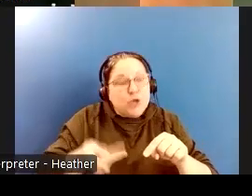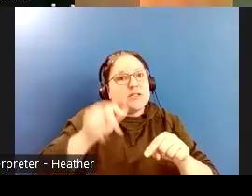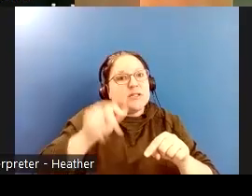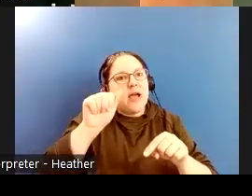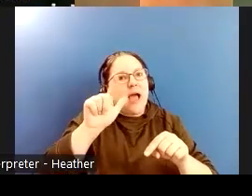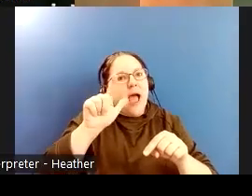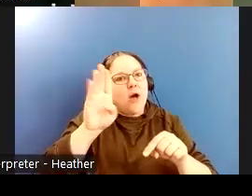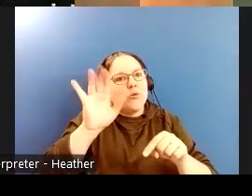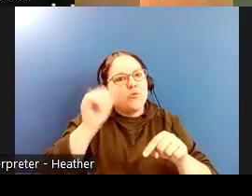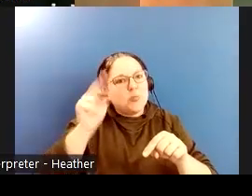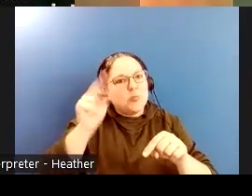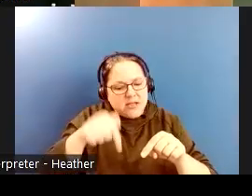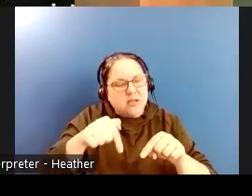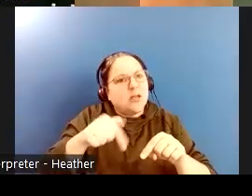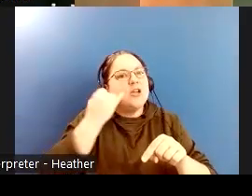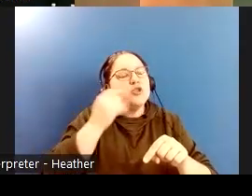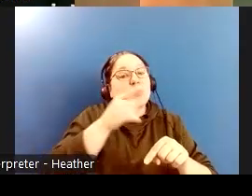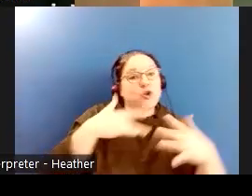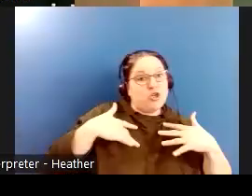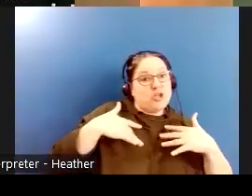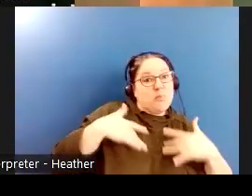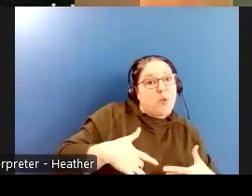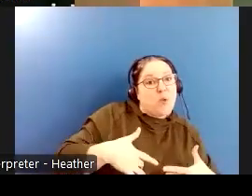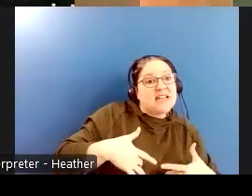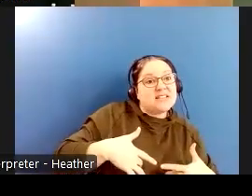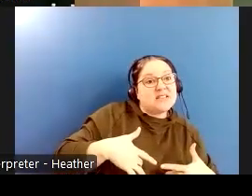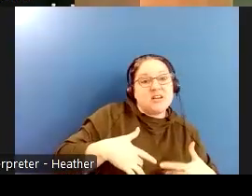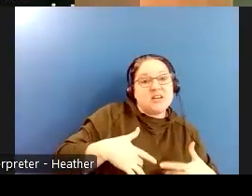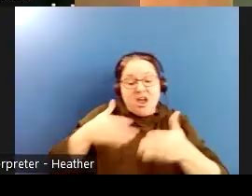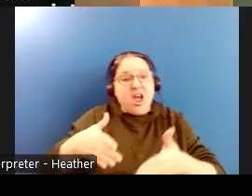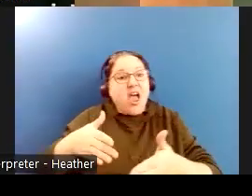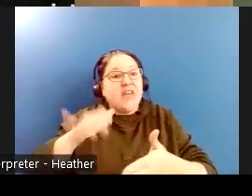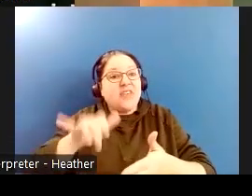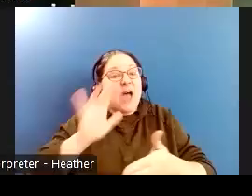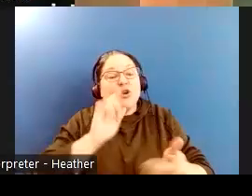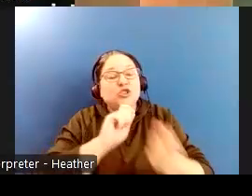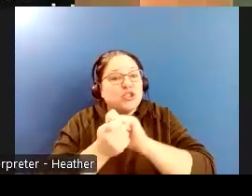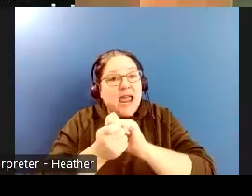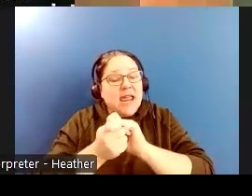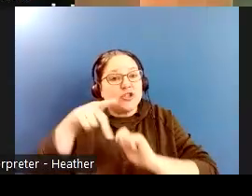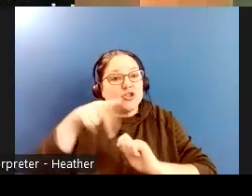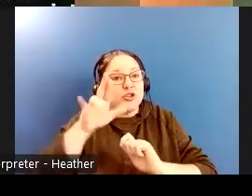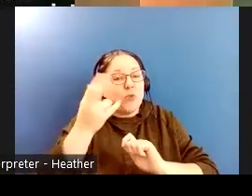that if you're depressed that those those those proteins actually change. I for one think that's